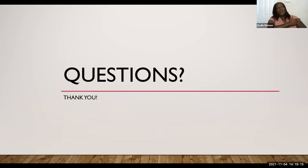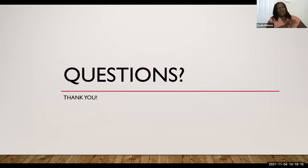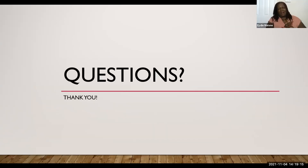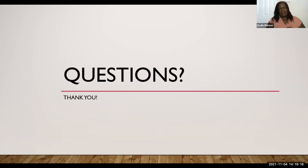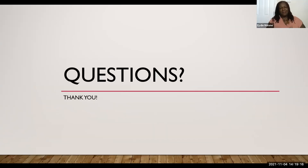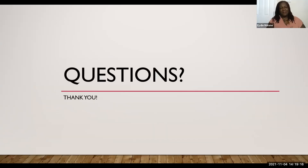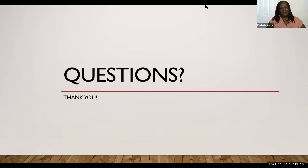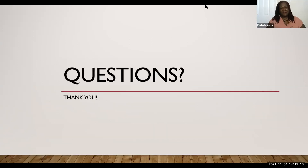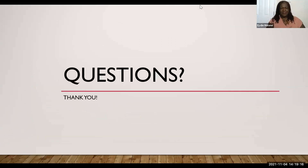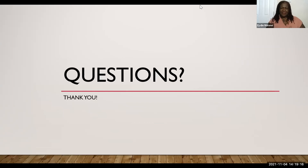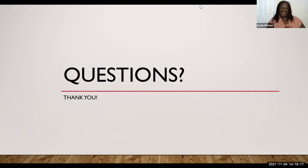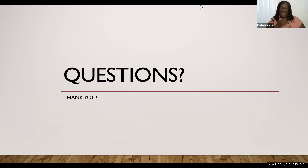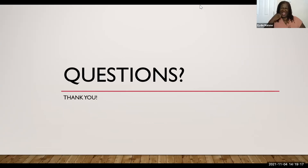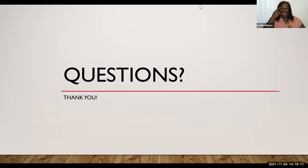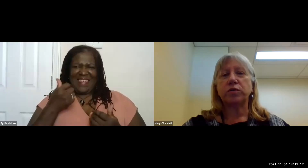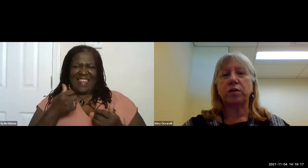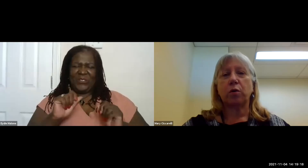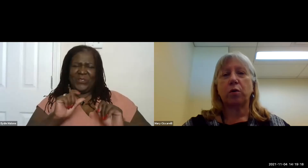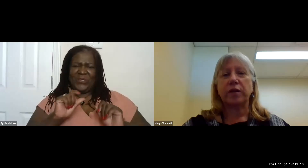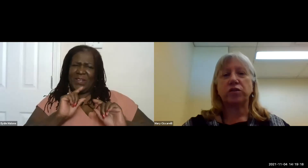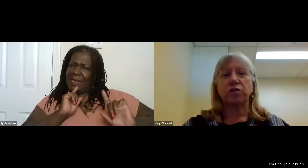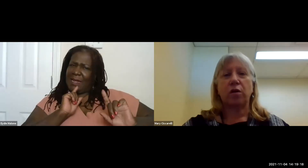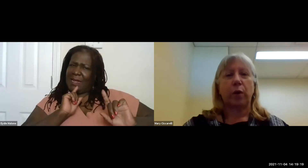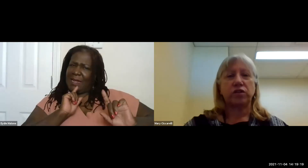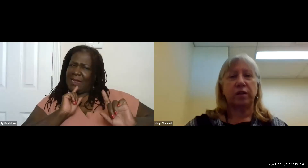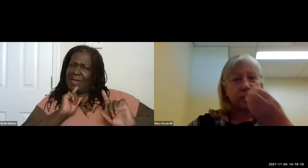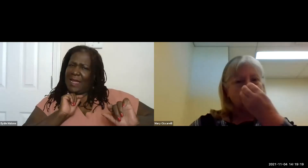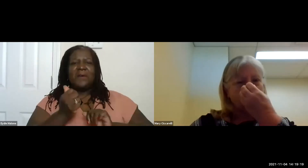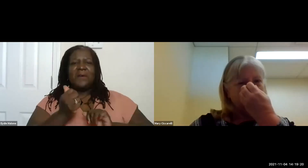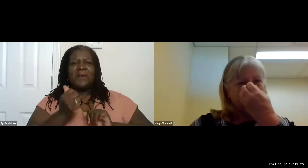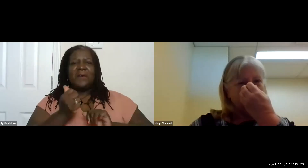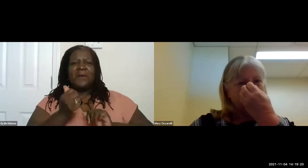I think I tried to answer most of the questions on our question list, so, Matt, I'm going